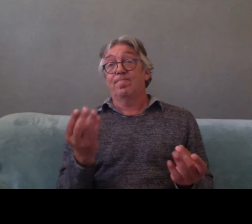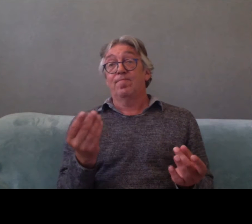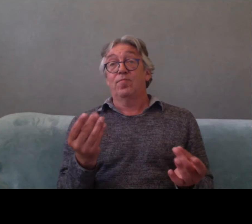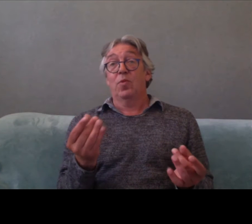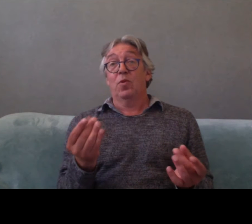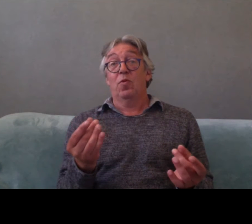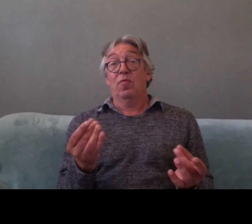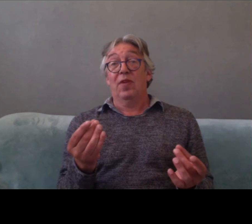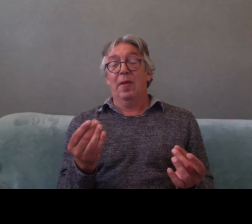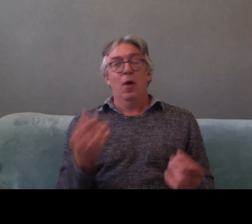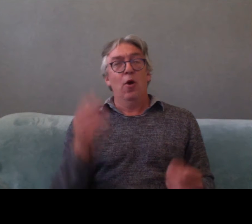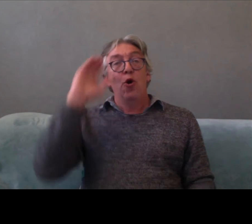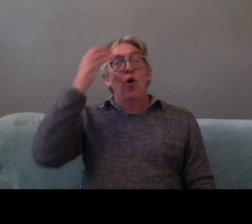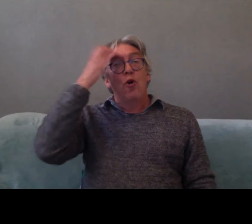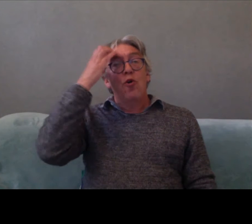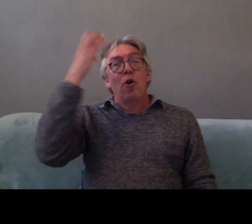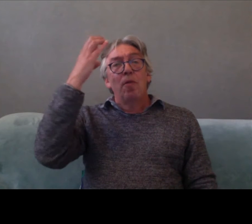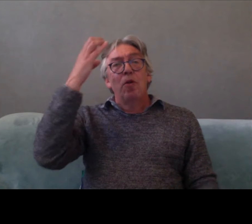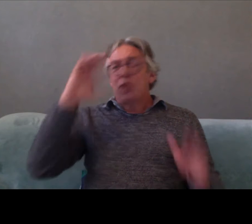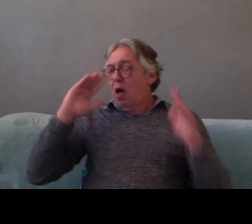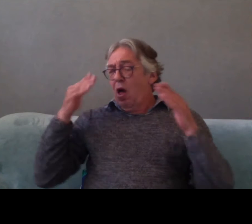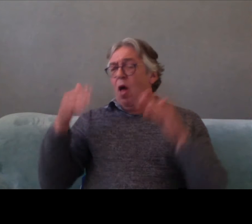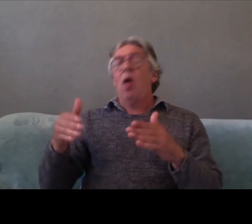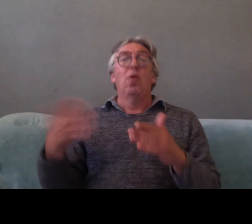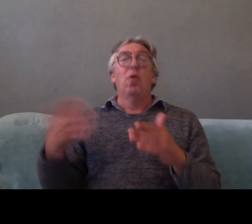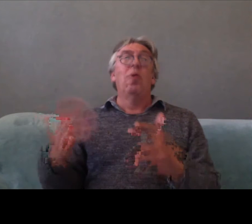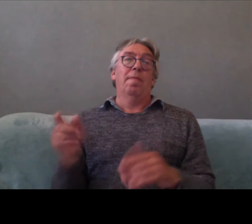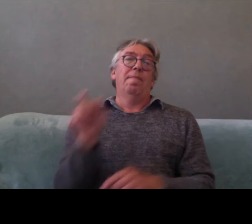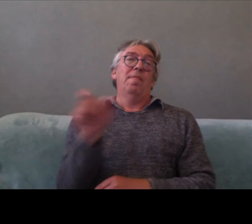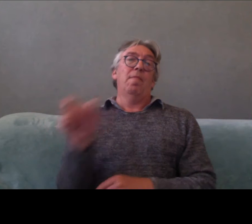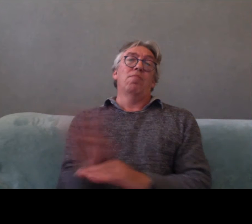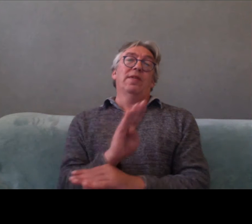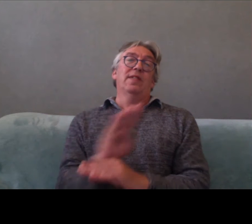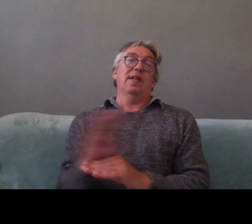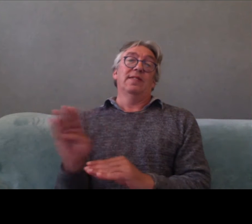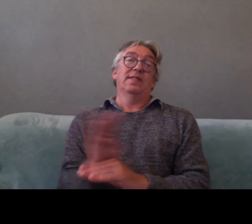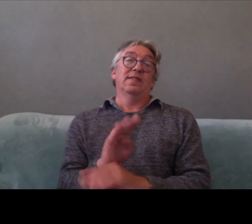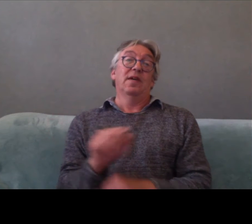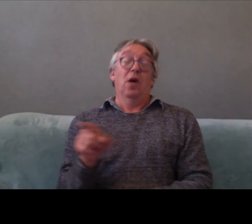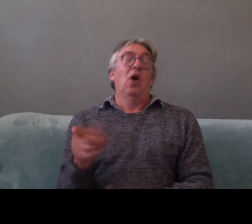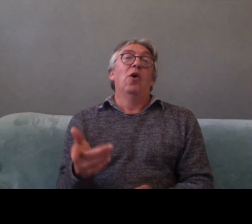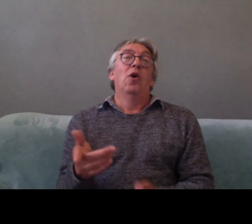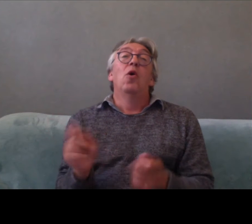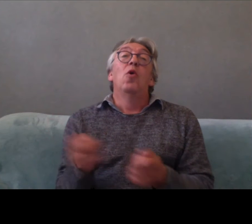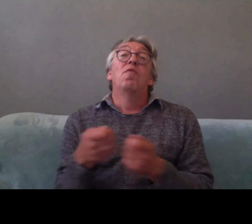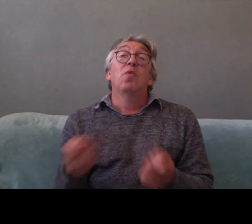Those who need really get fast support.